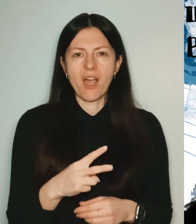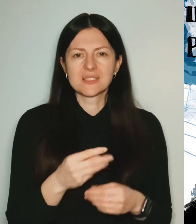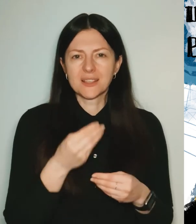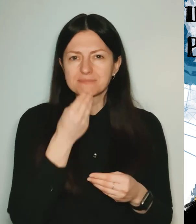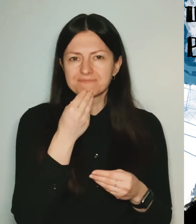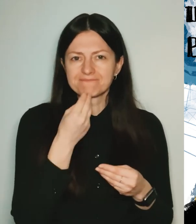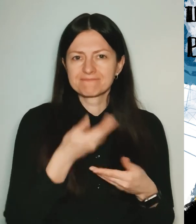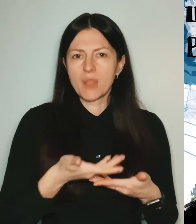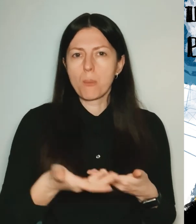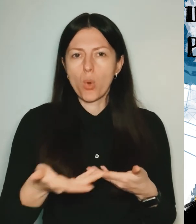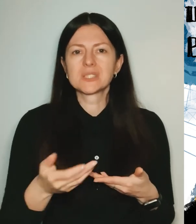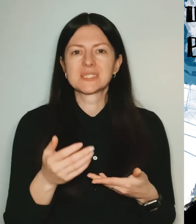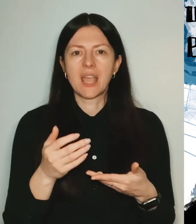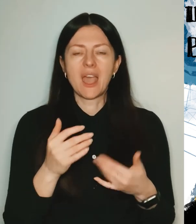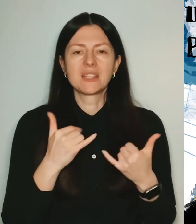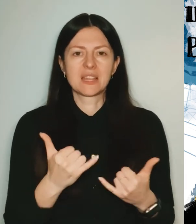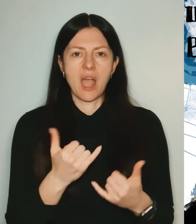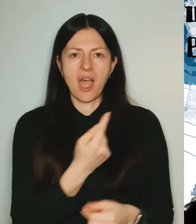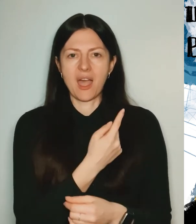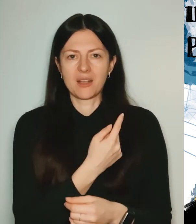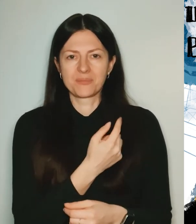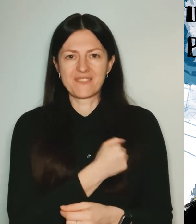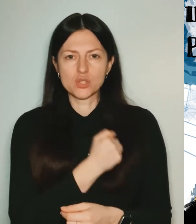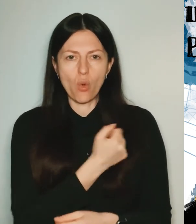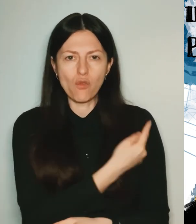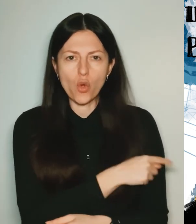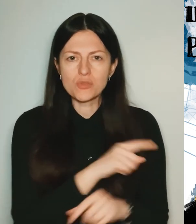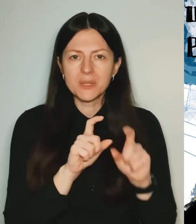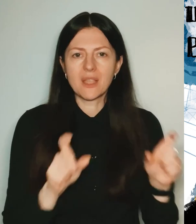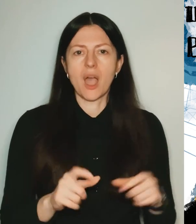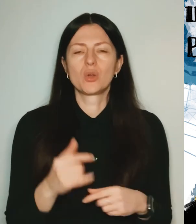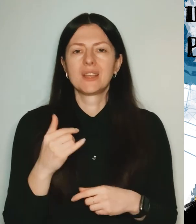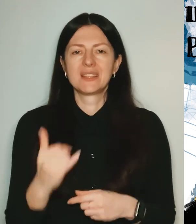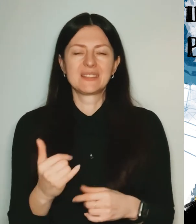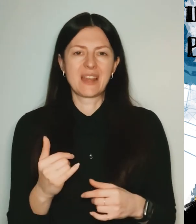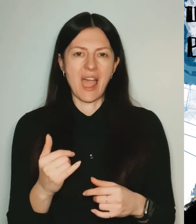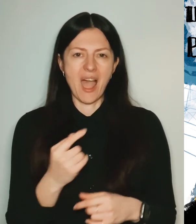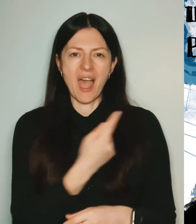around 320 food portions daily for military hospitals, just ordinary hospitals,